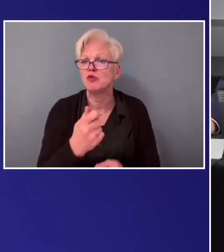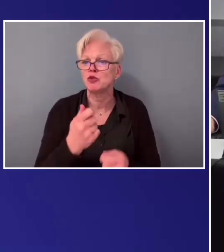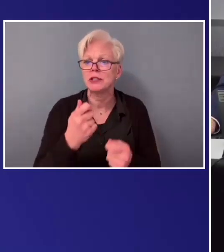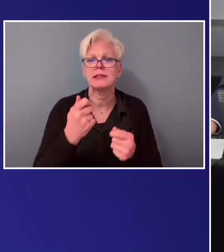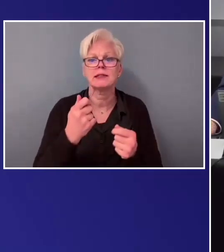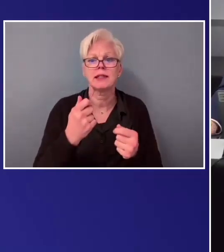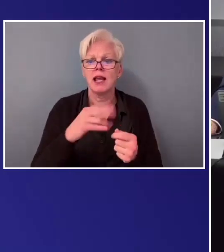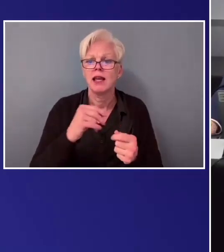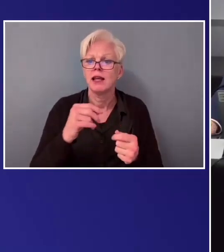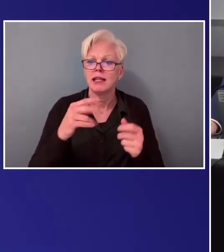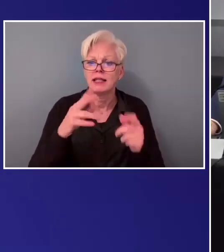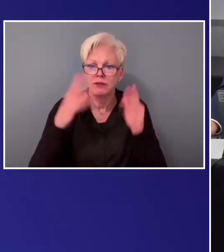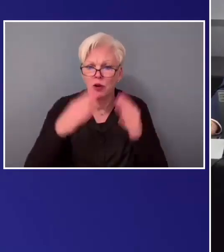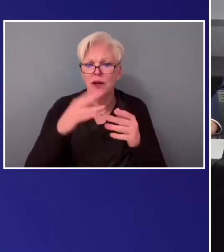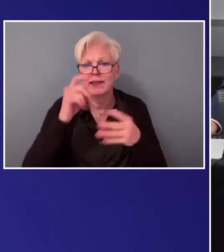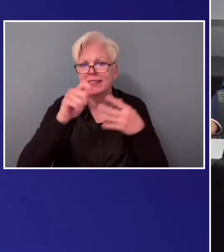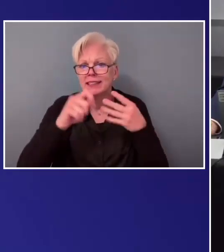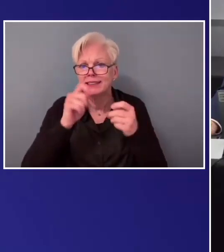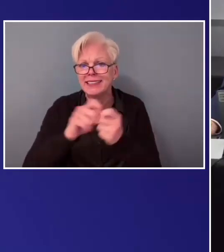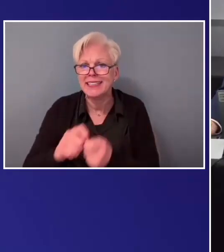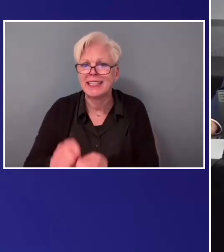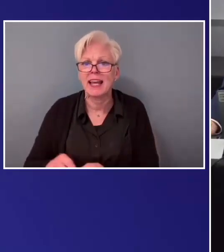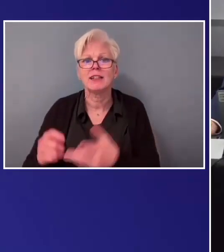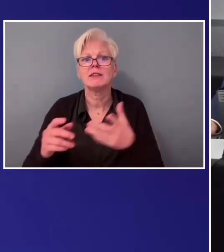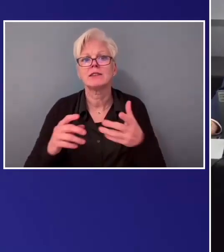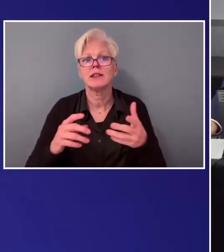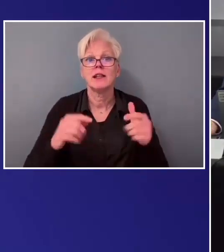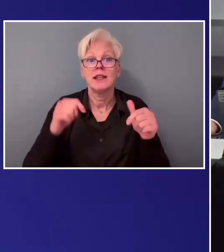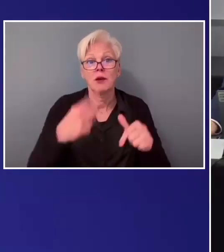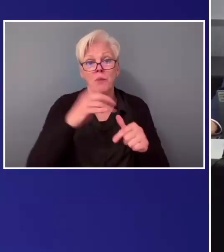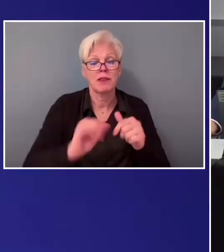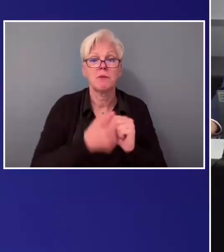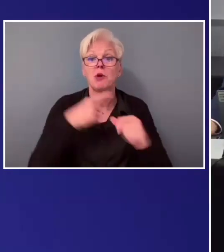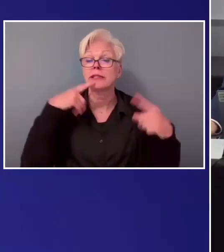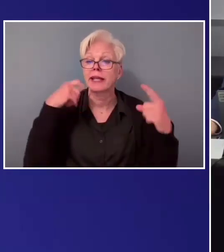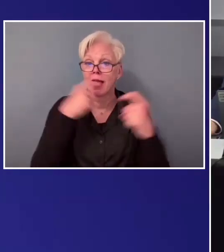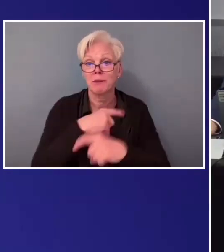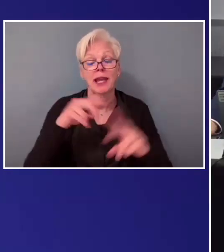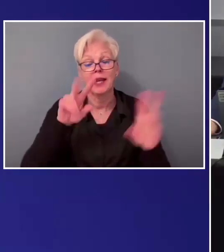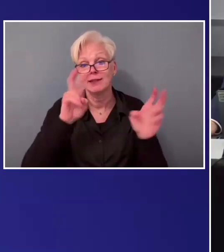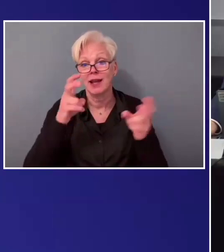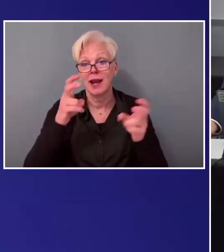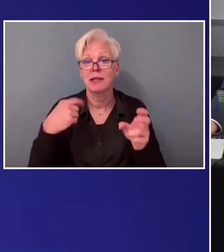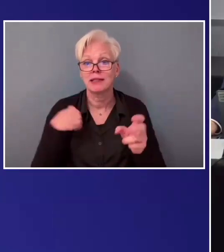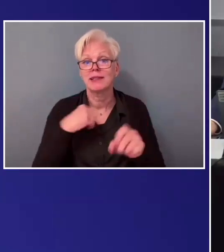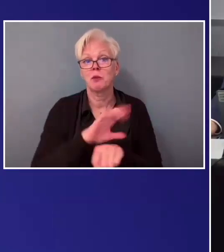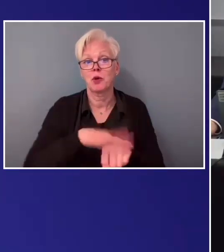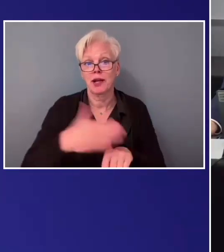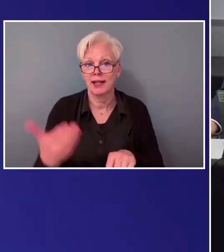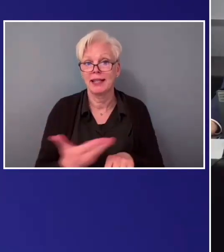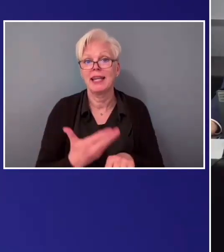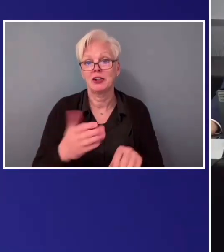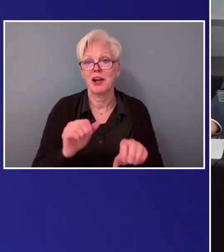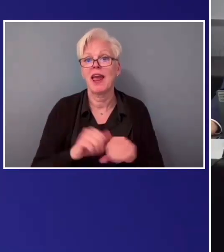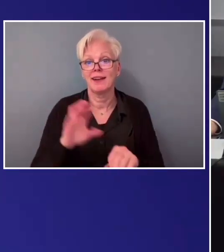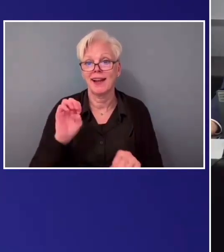the details, especially when this is one of the most complicated topics that, that we work on here at the Department, so thanks to everybody.